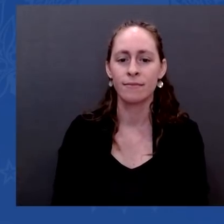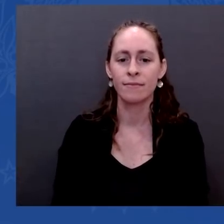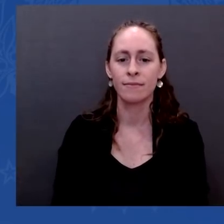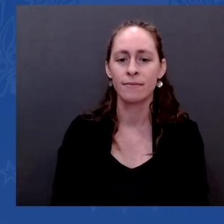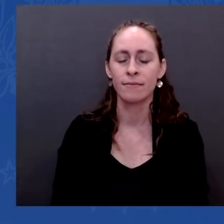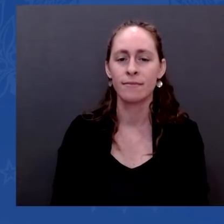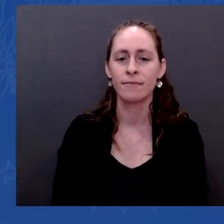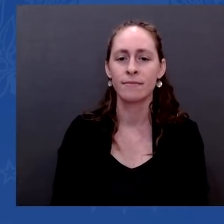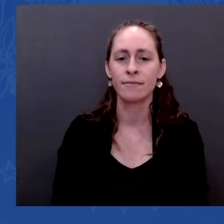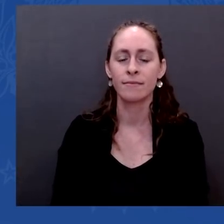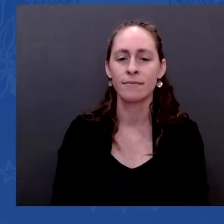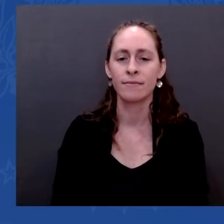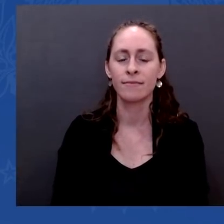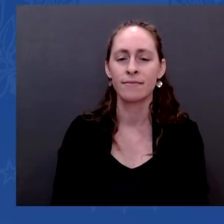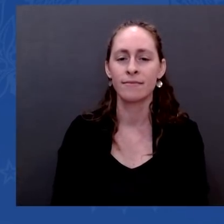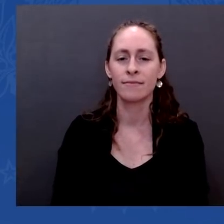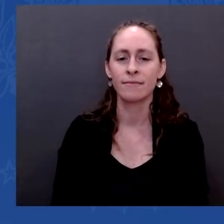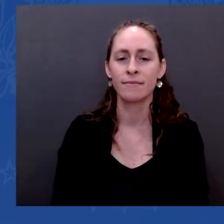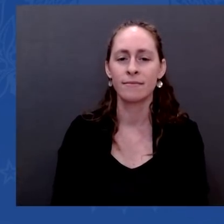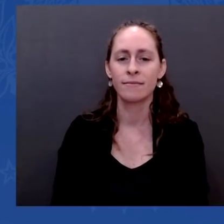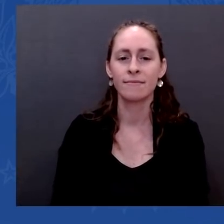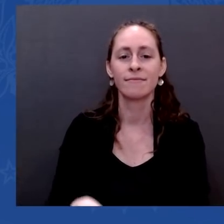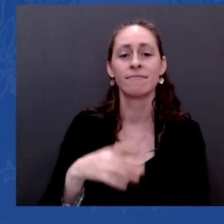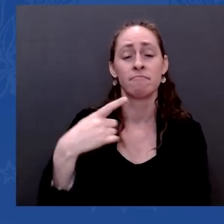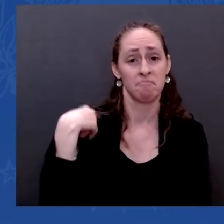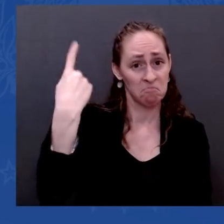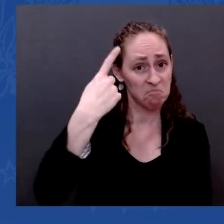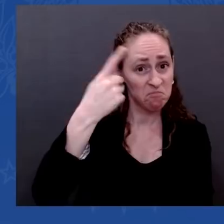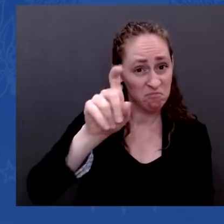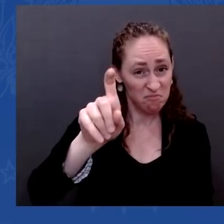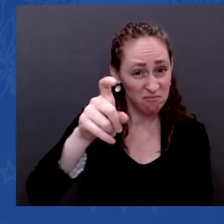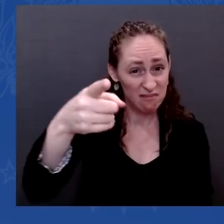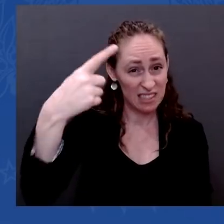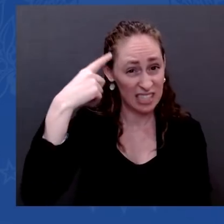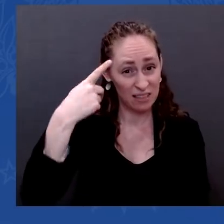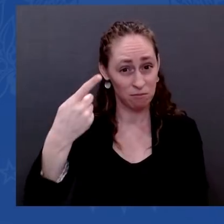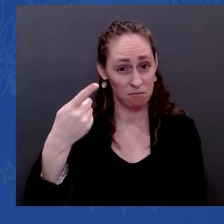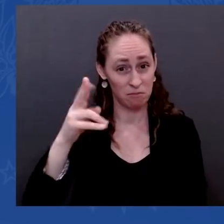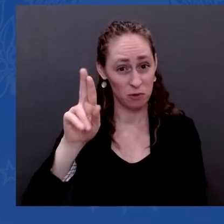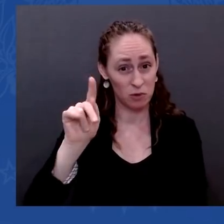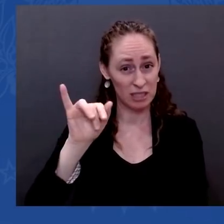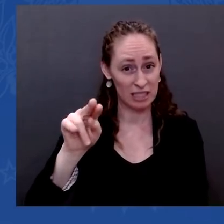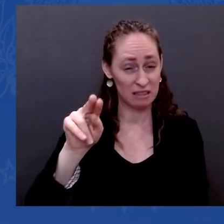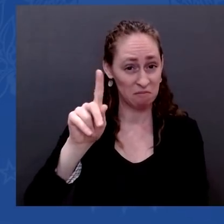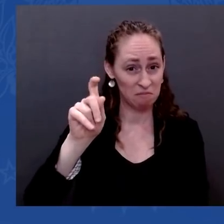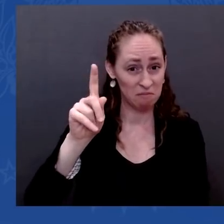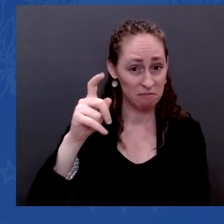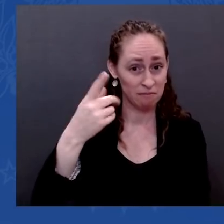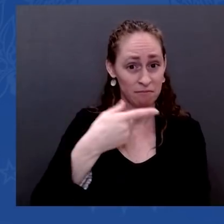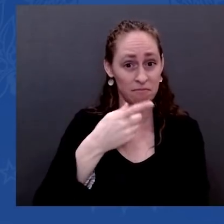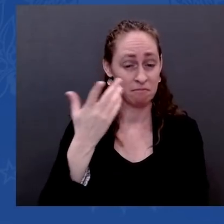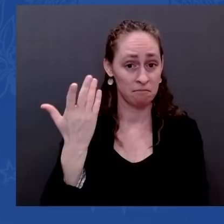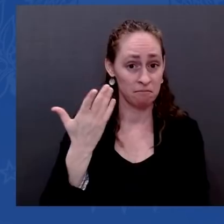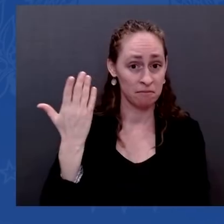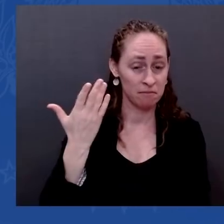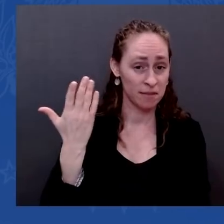an invasion of Ukraine before the end of the winter? And what is your message to the roughly 30,000 Americans who are currently in Ukraine?